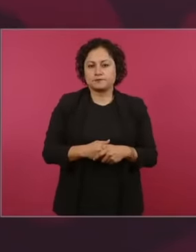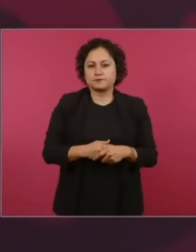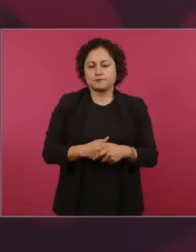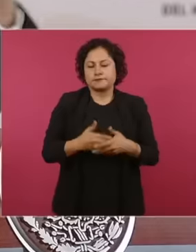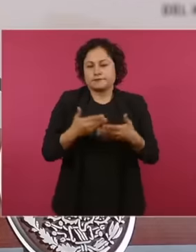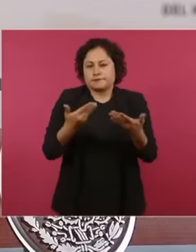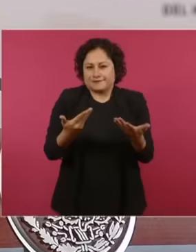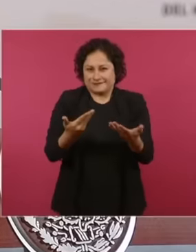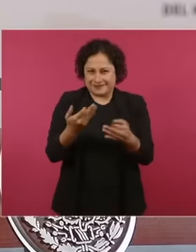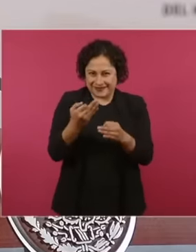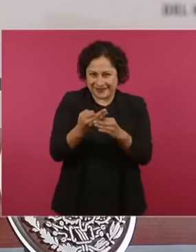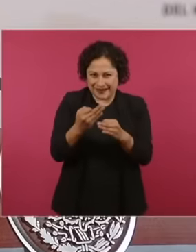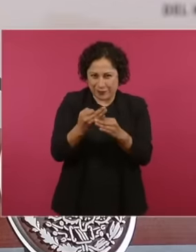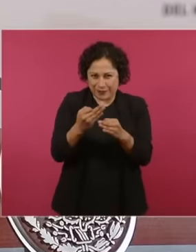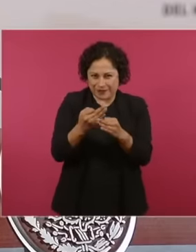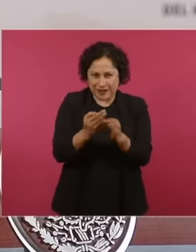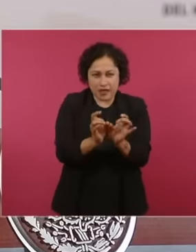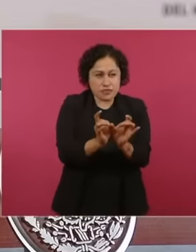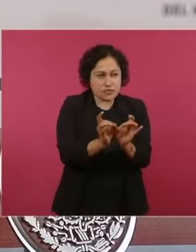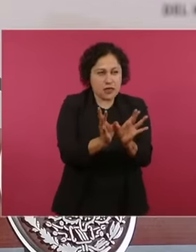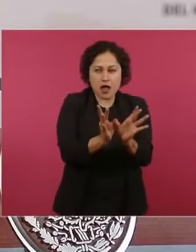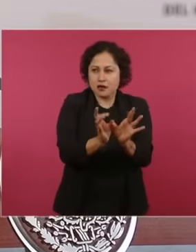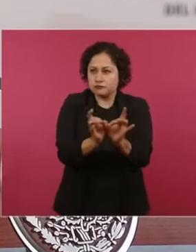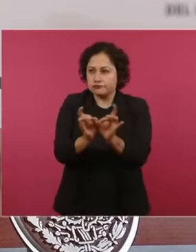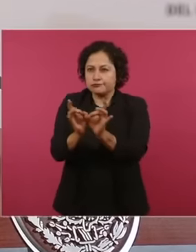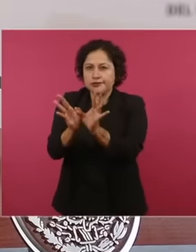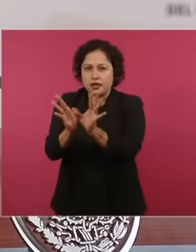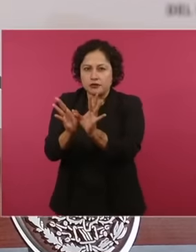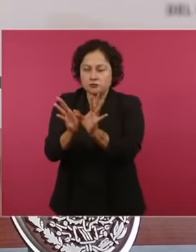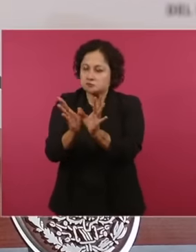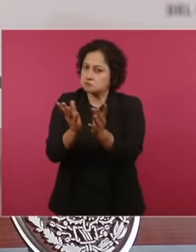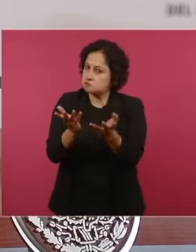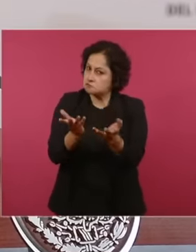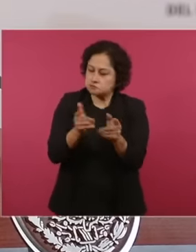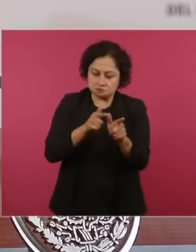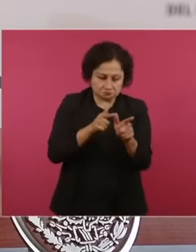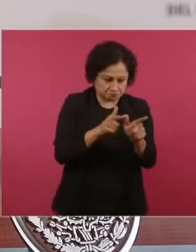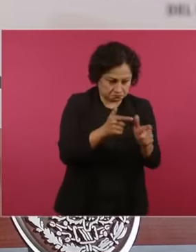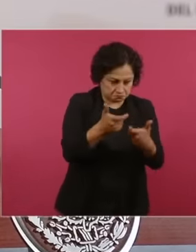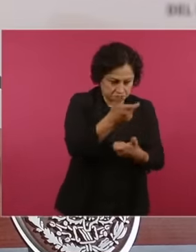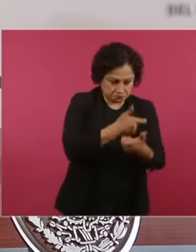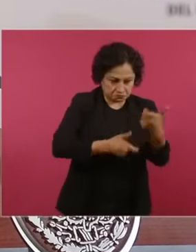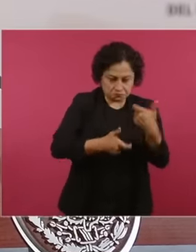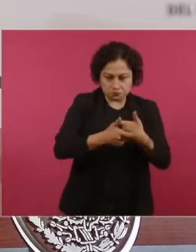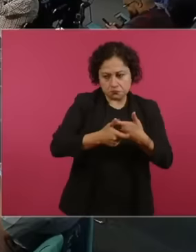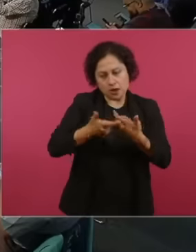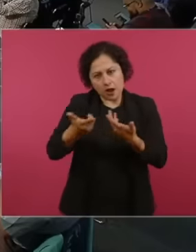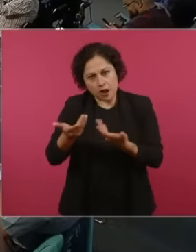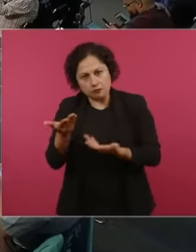how